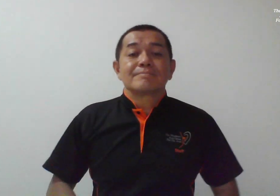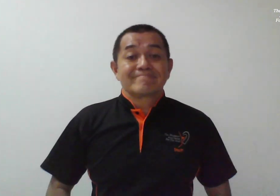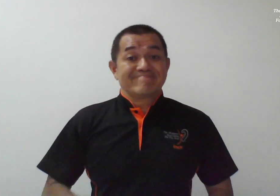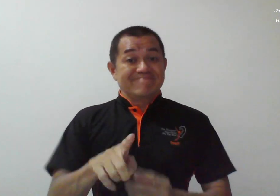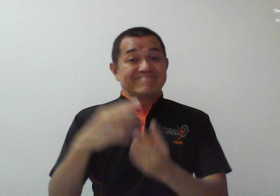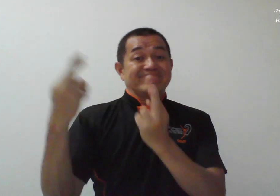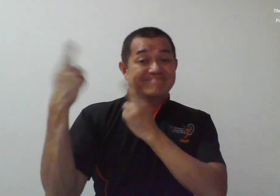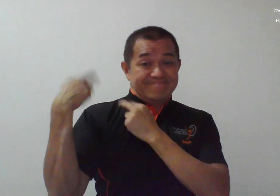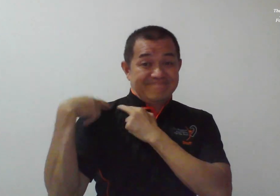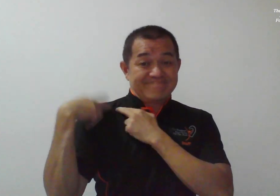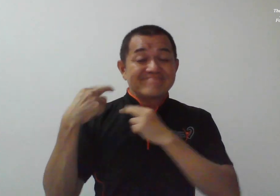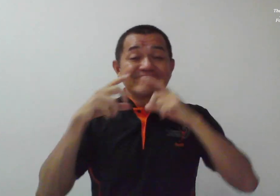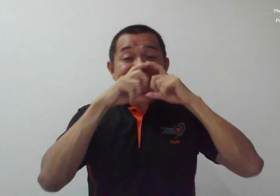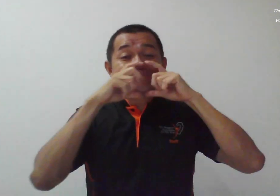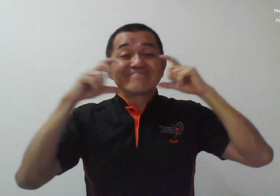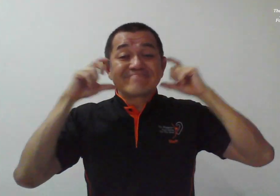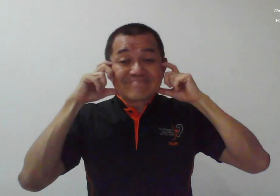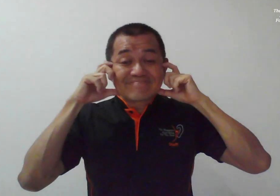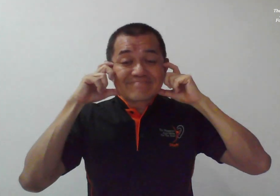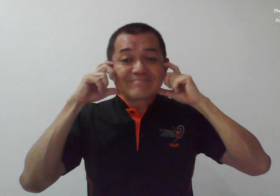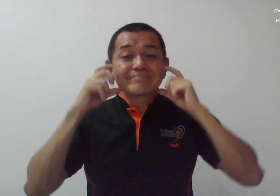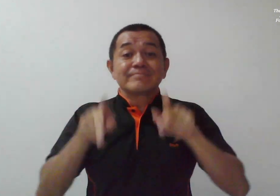Be responsible, wear a mask when travelling on